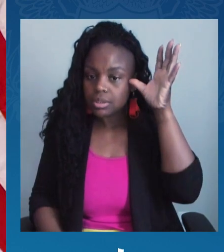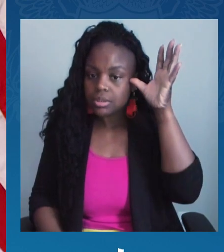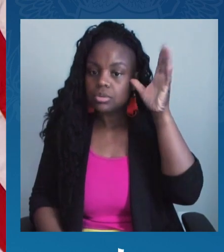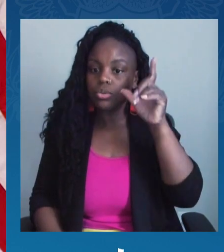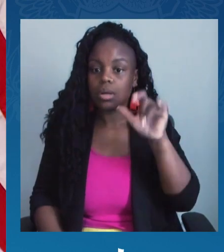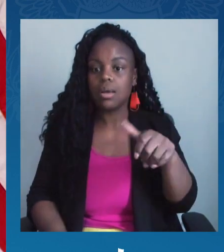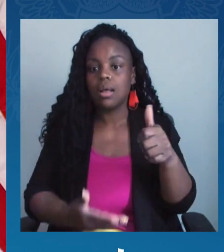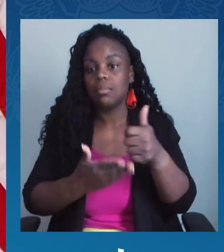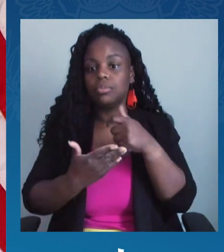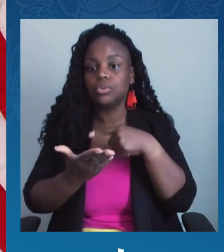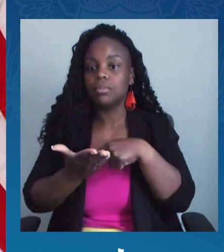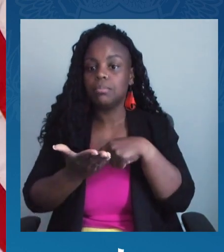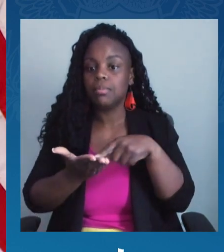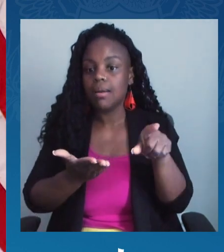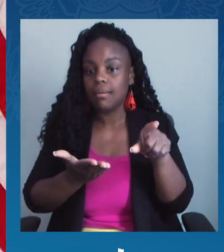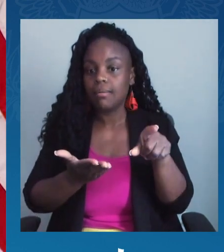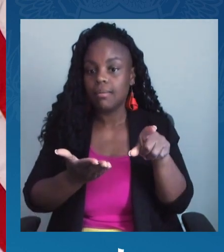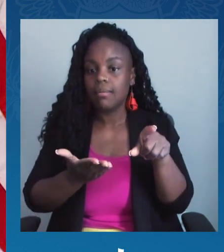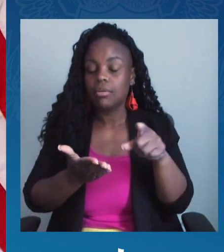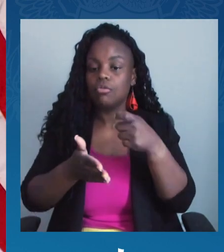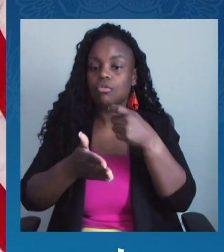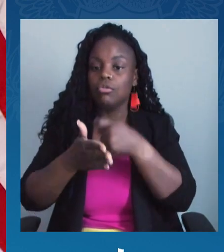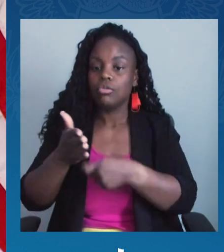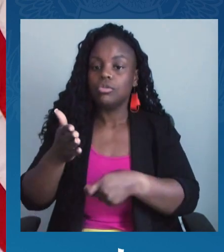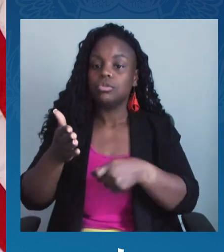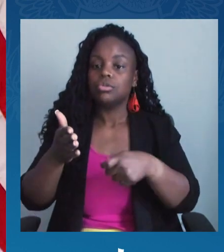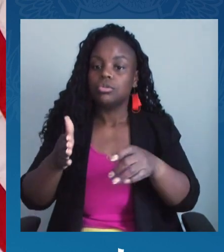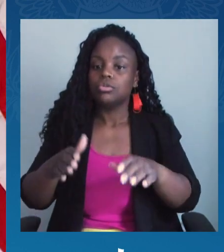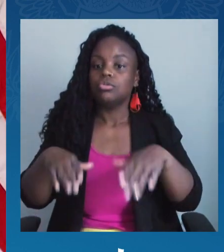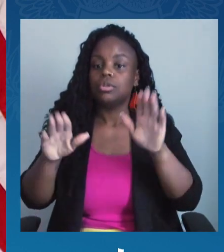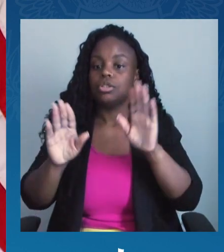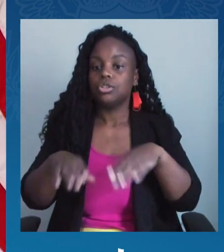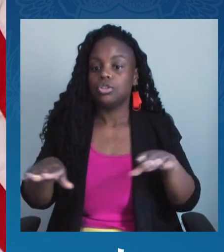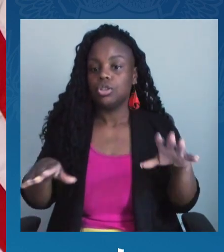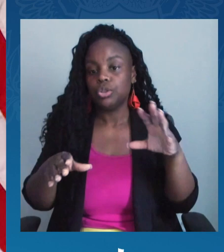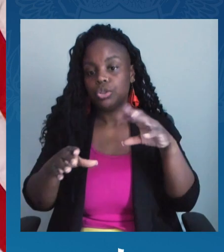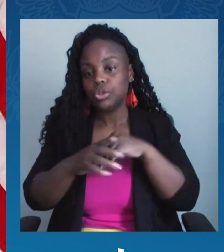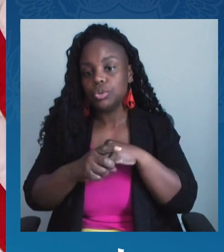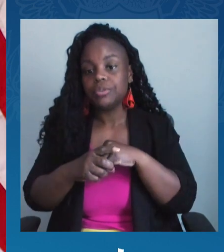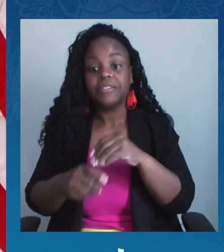for the cost of raising a child that includes food and medication and school supplies.